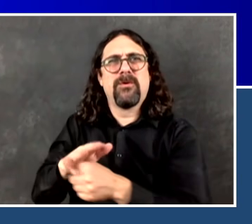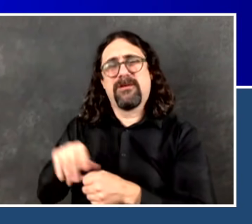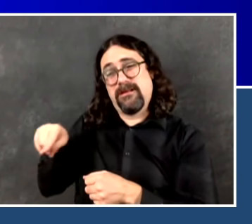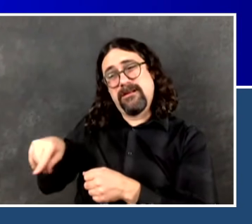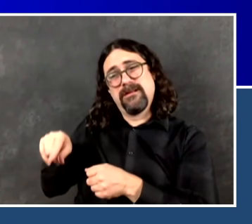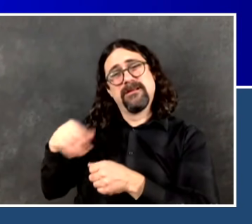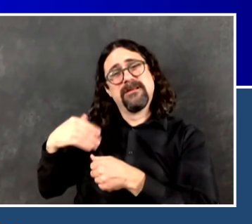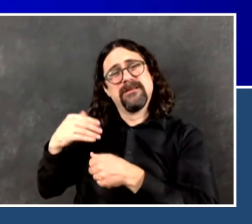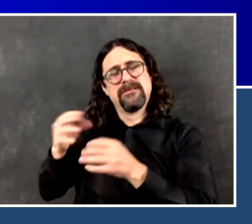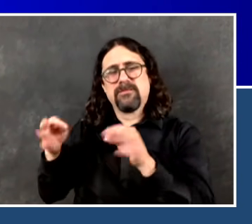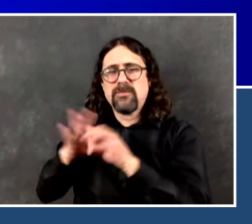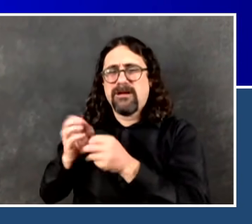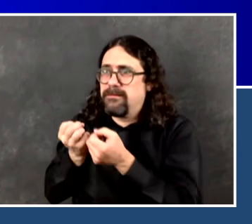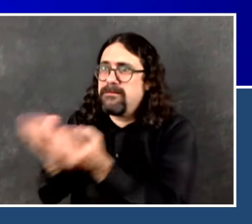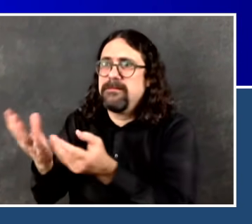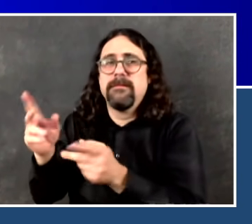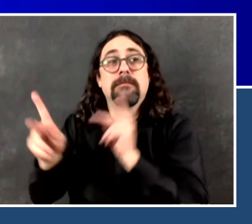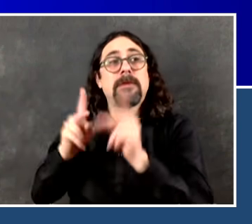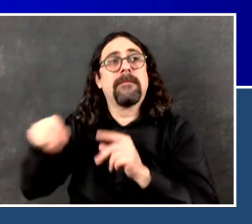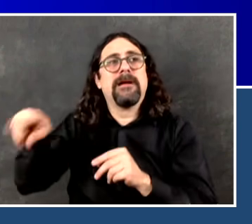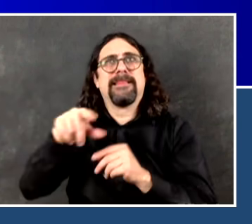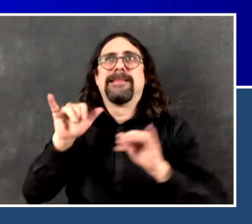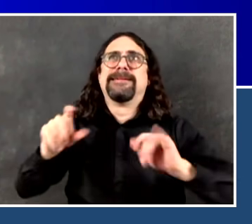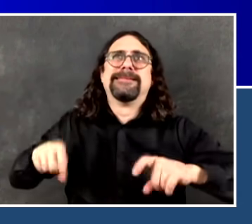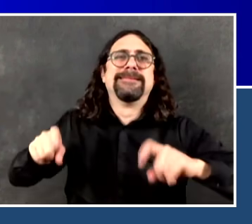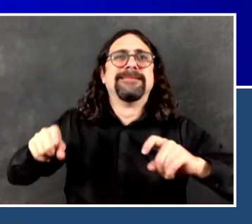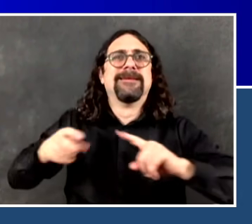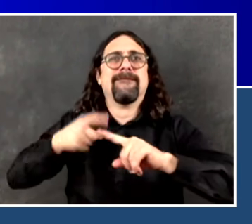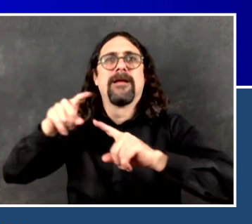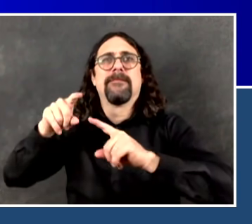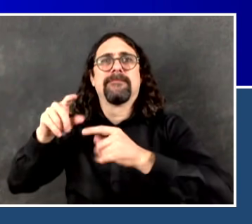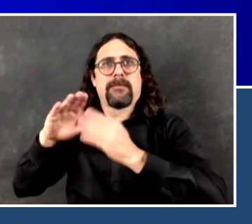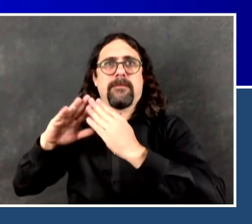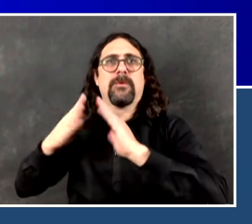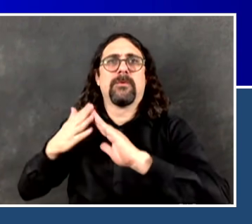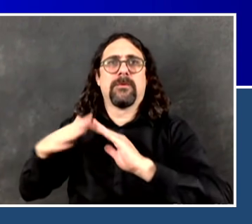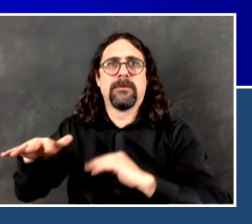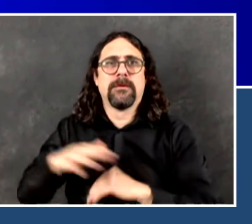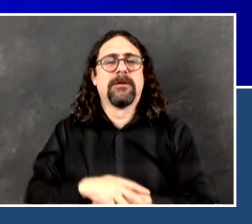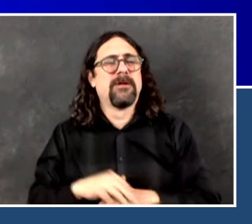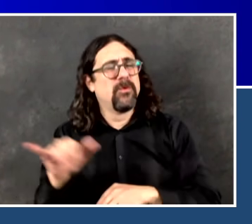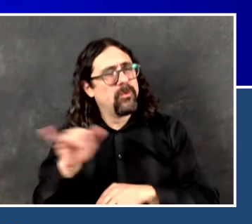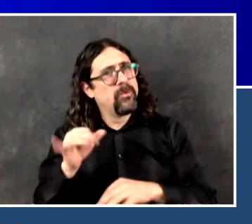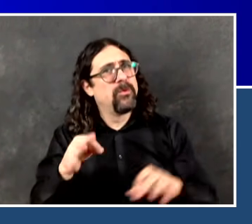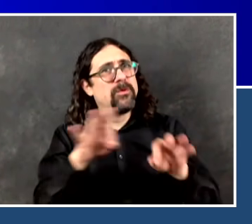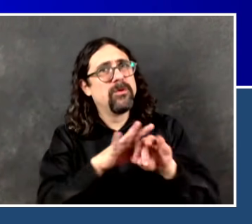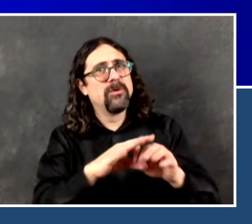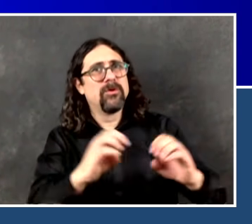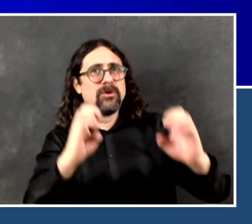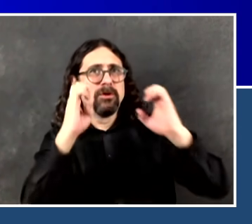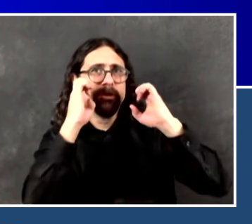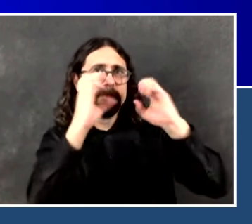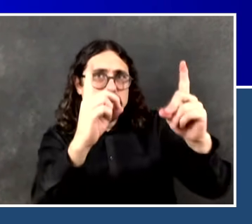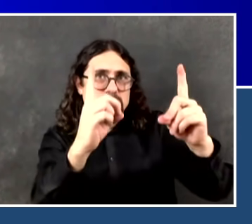PEOPLE HAVE WHAT THEY NEED IN THEIR LIVES IN THIS STUGRGE LAND THE EDUCATION AND VOCATIONAL TRAINING. OBVIOUSLY,